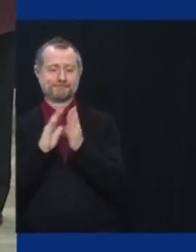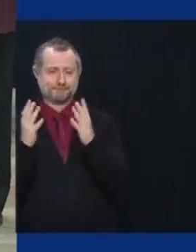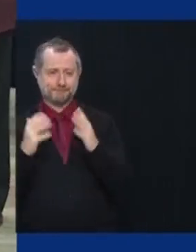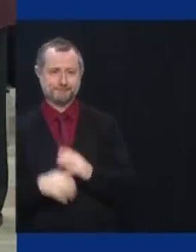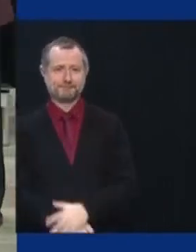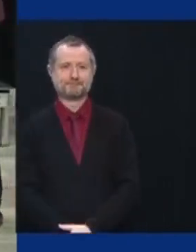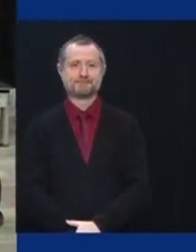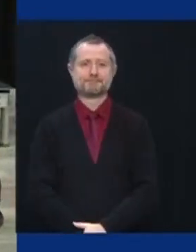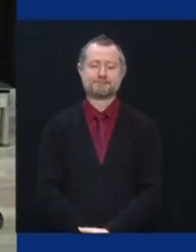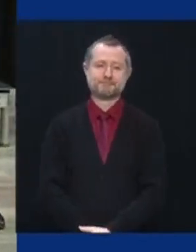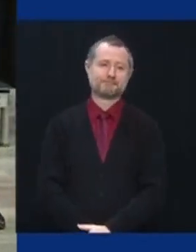A THING.